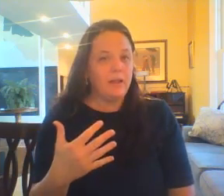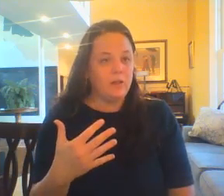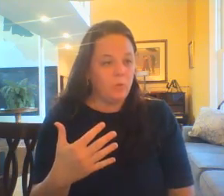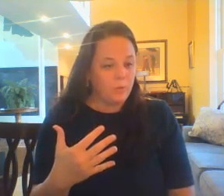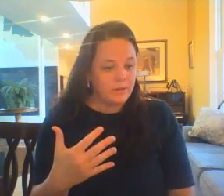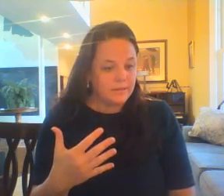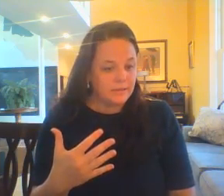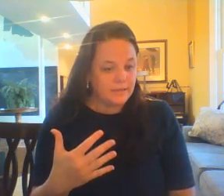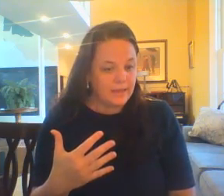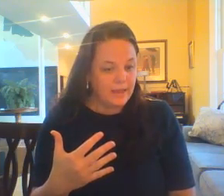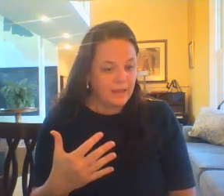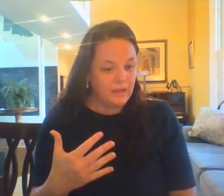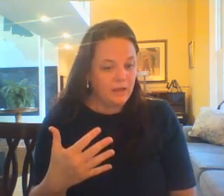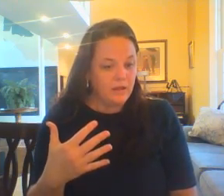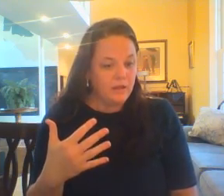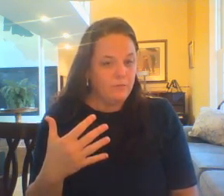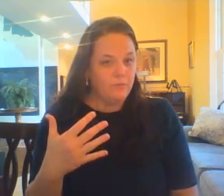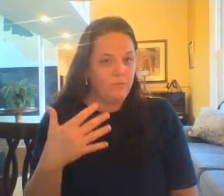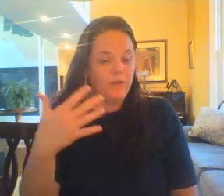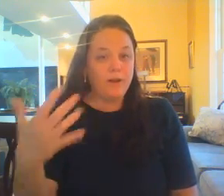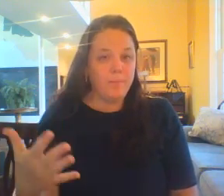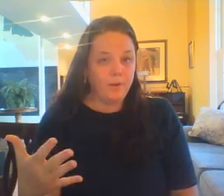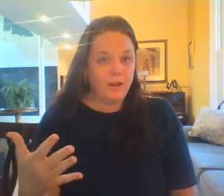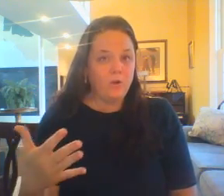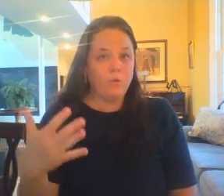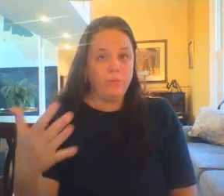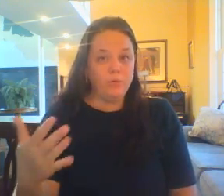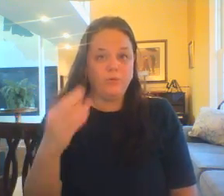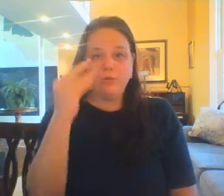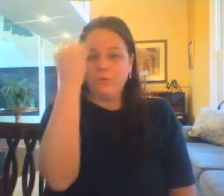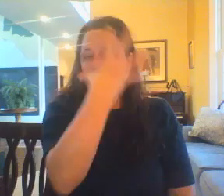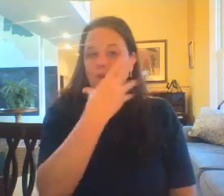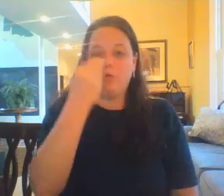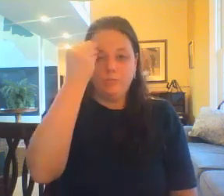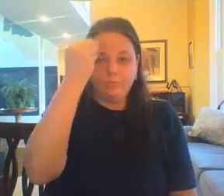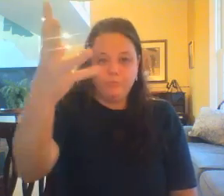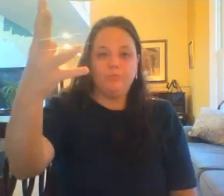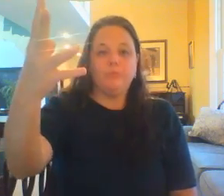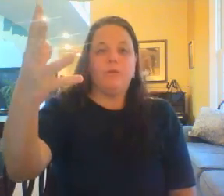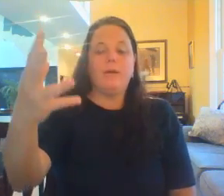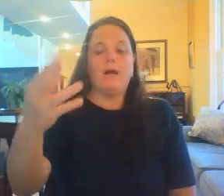and you want to say very pretty or